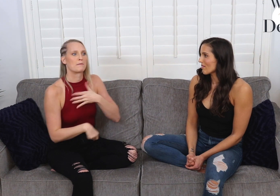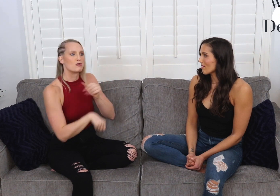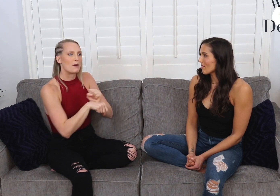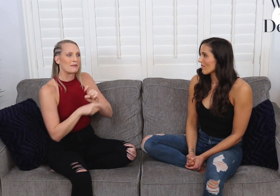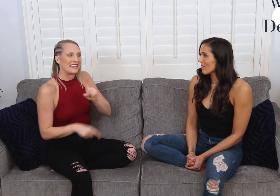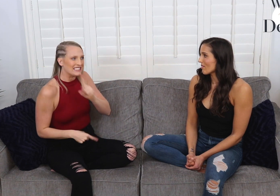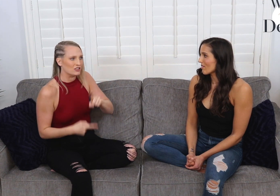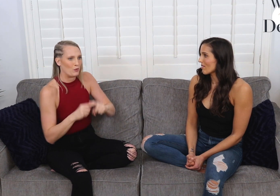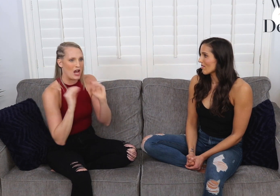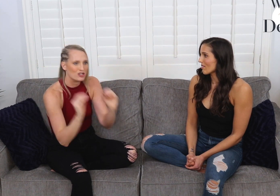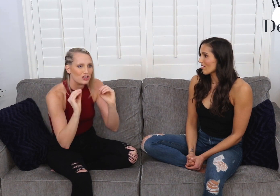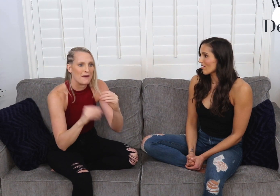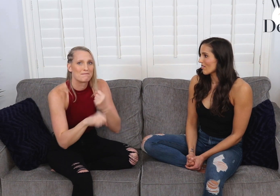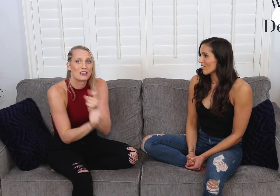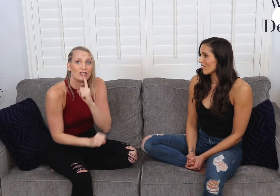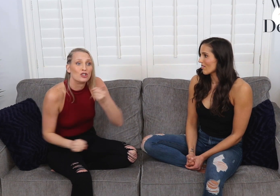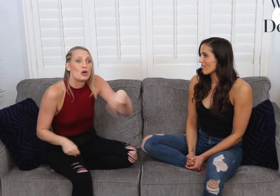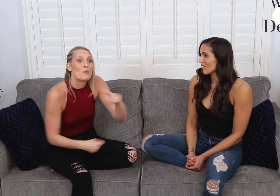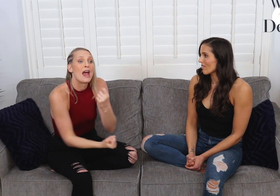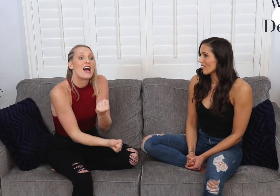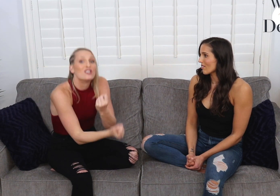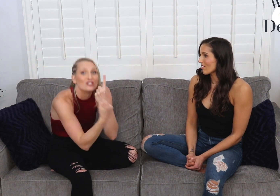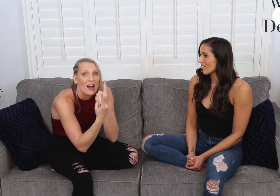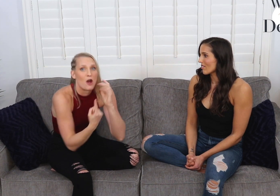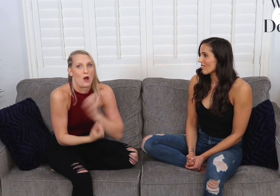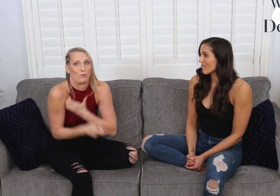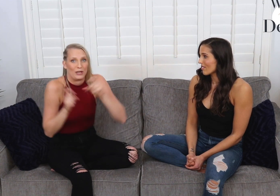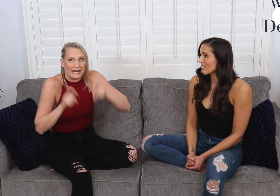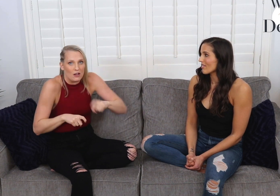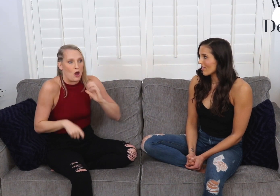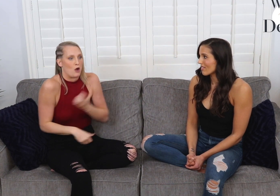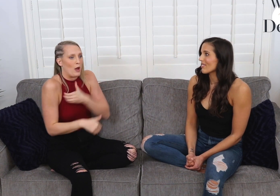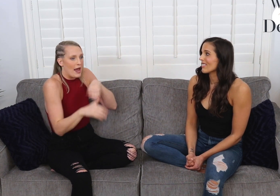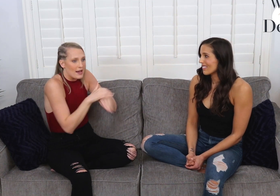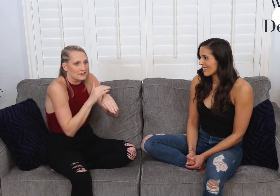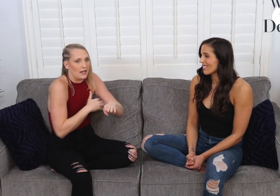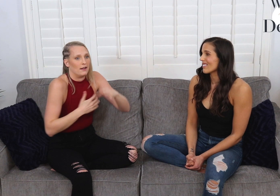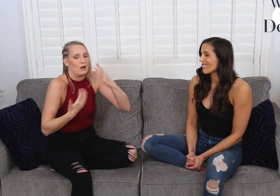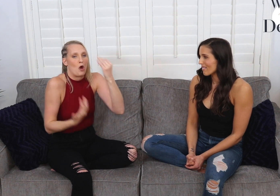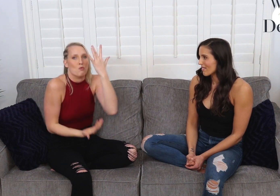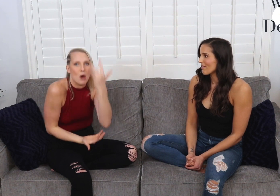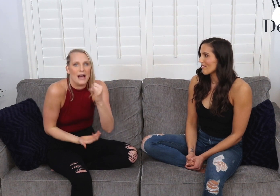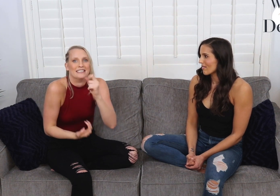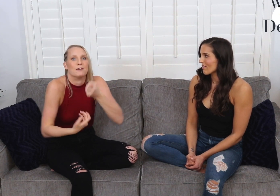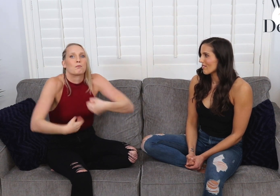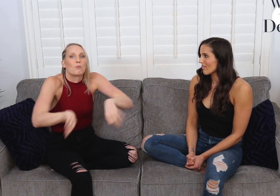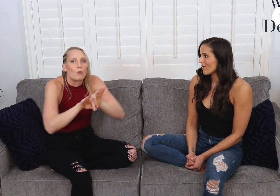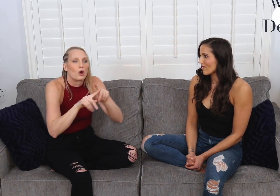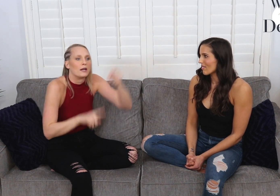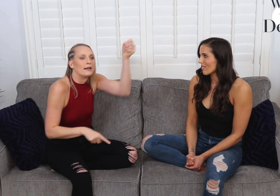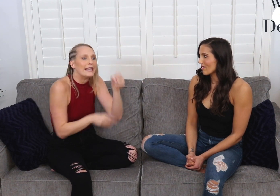And so my job is to educate and make sure that they understand our needs and our accommodations